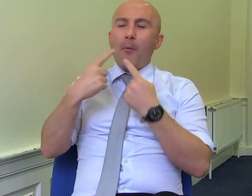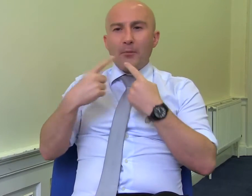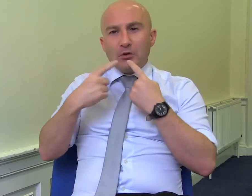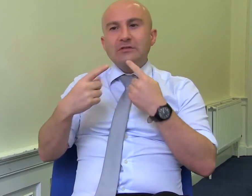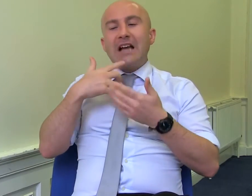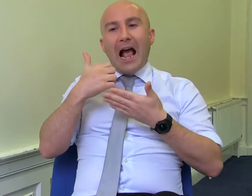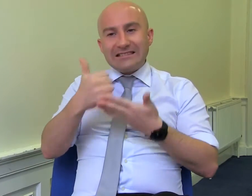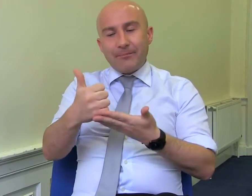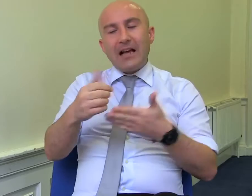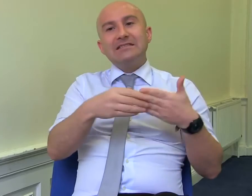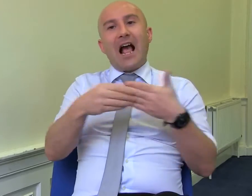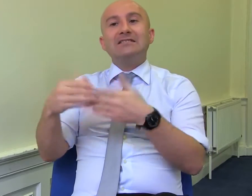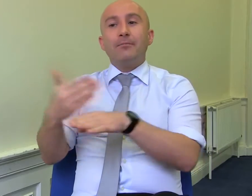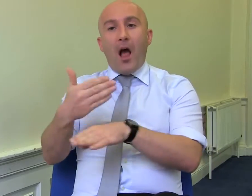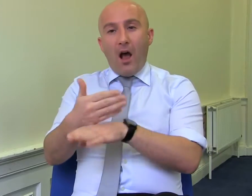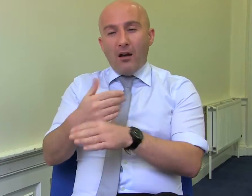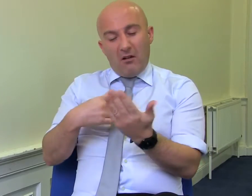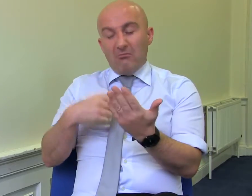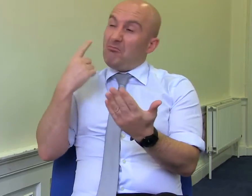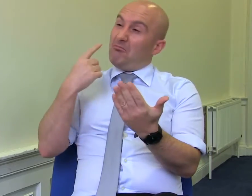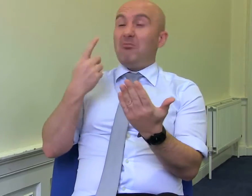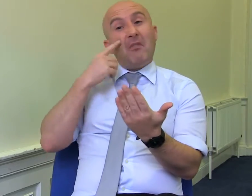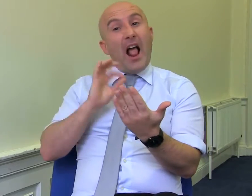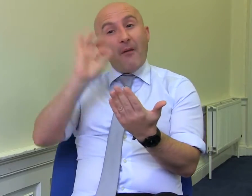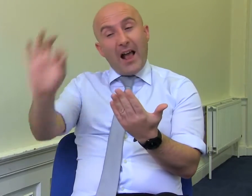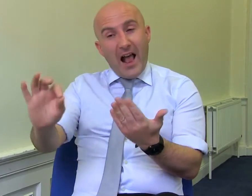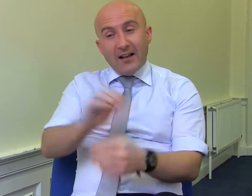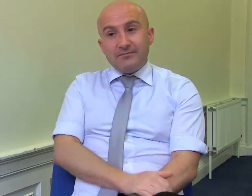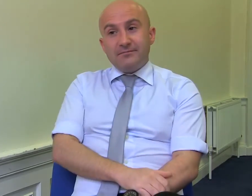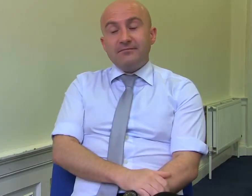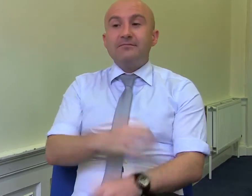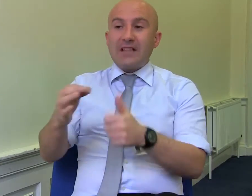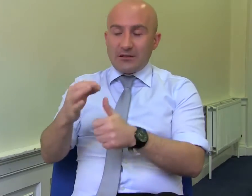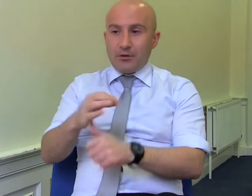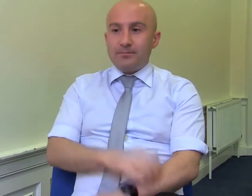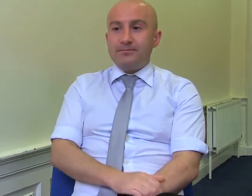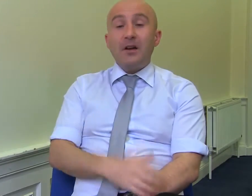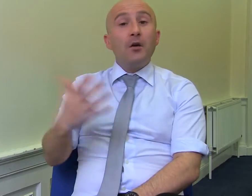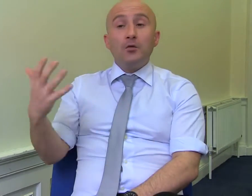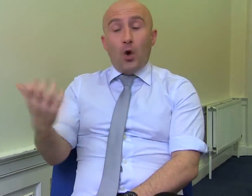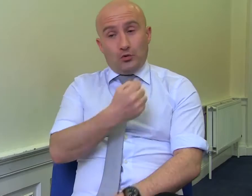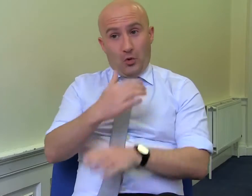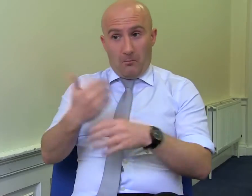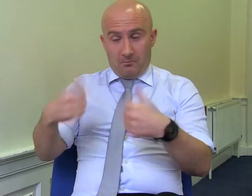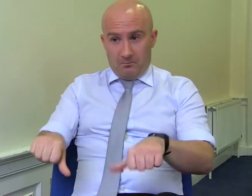and it was for an information, advice and guidance worker. And I thought “oh well, I’ll apply for that”.